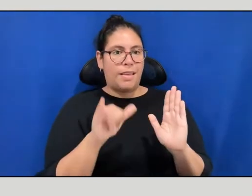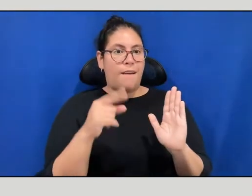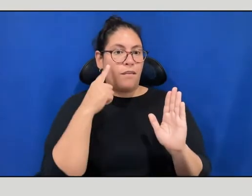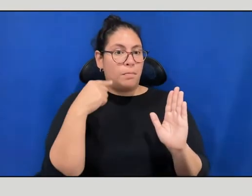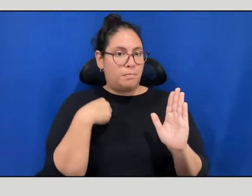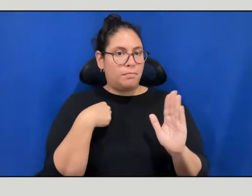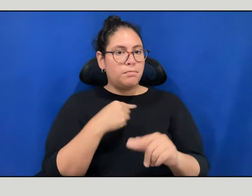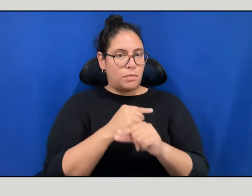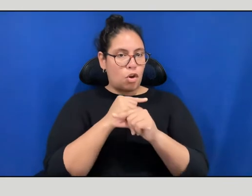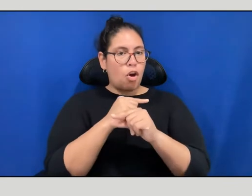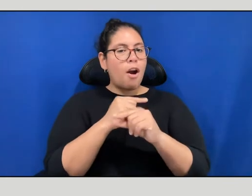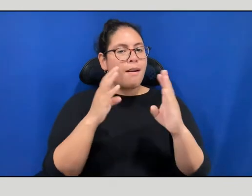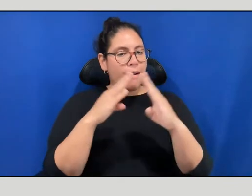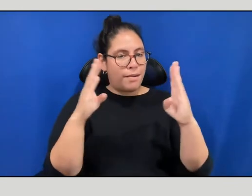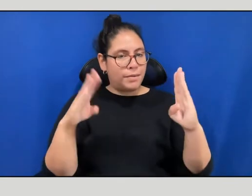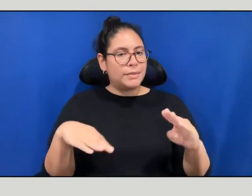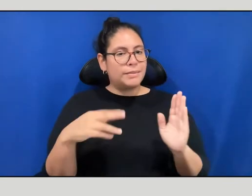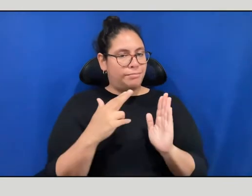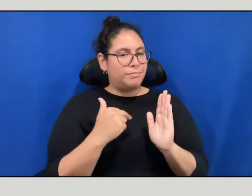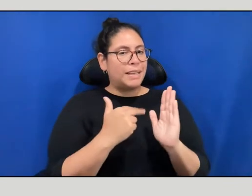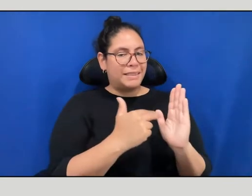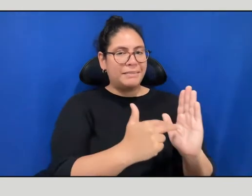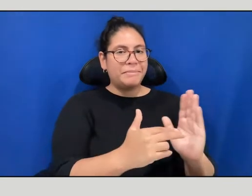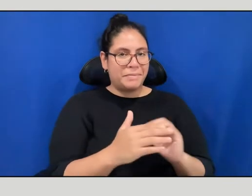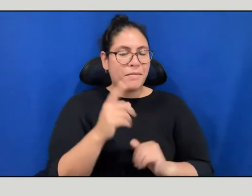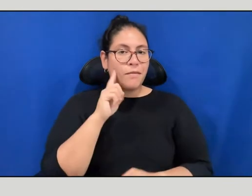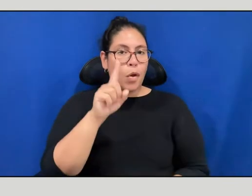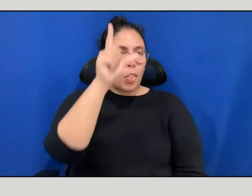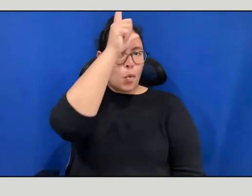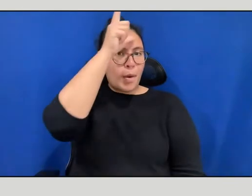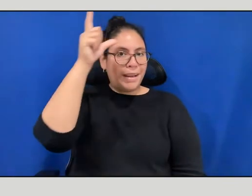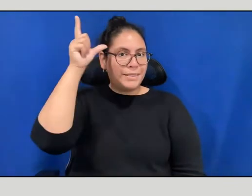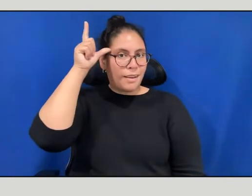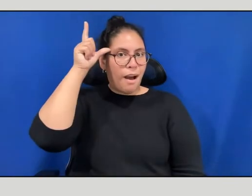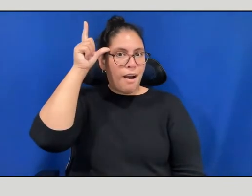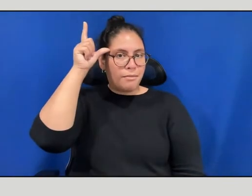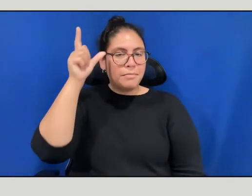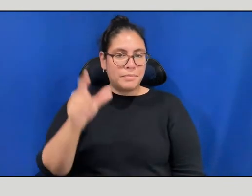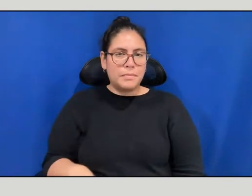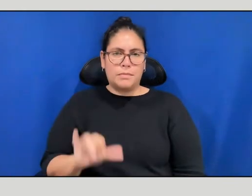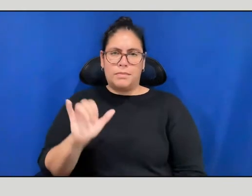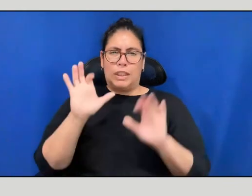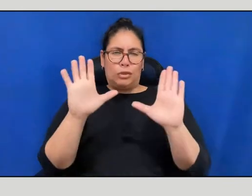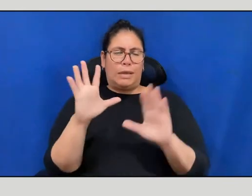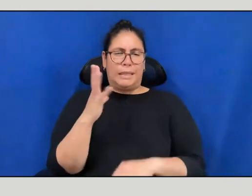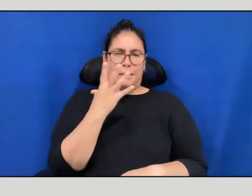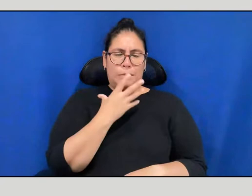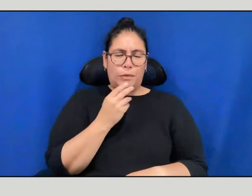I will say, in Loiza were great and beautiful, and later on, as I said before,